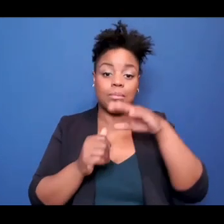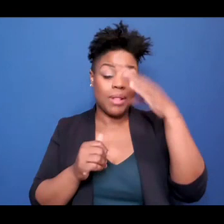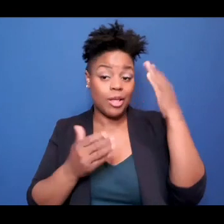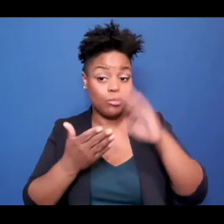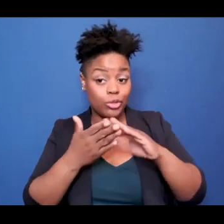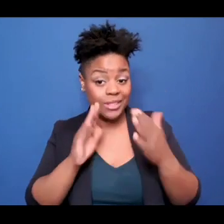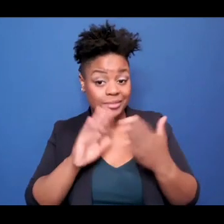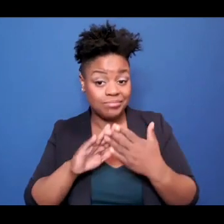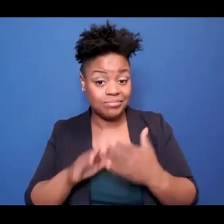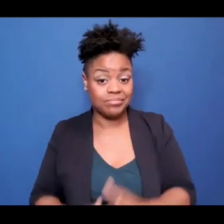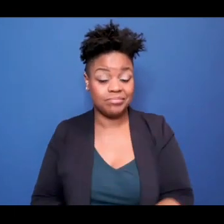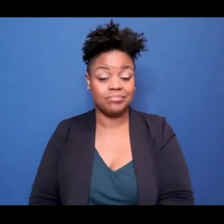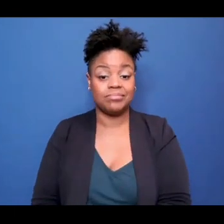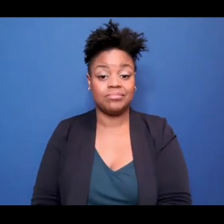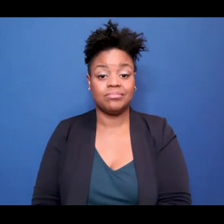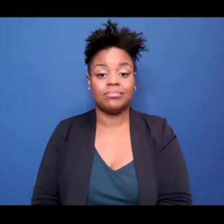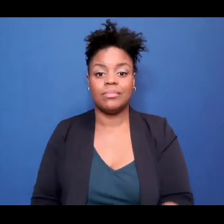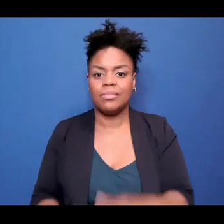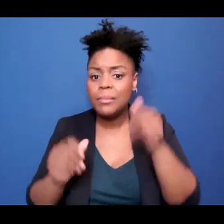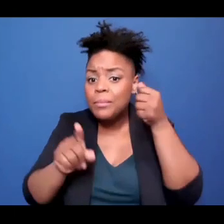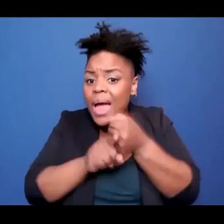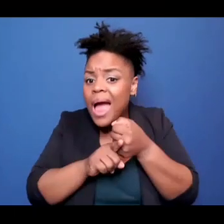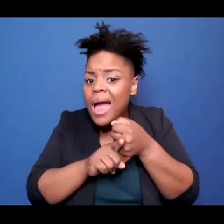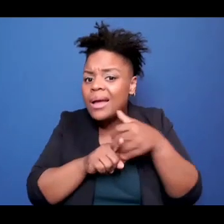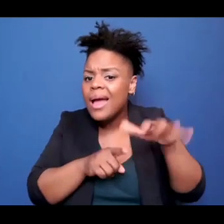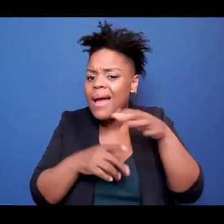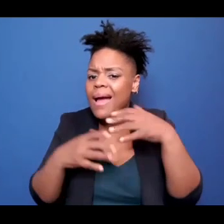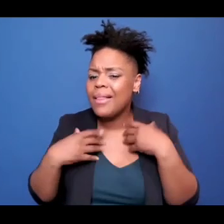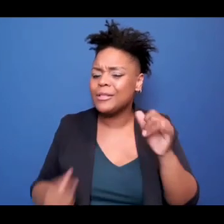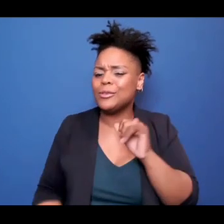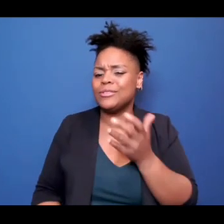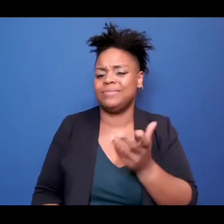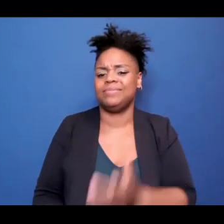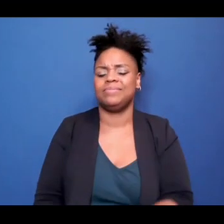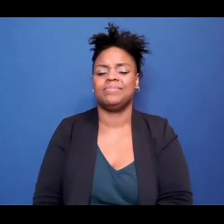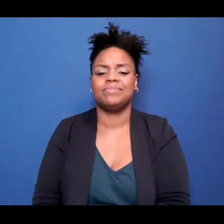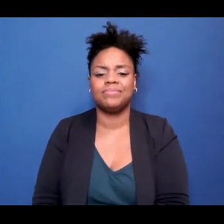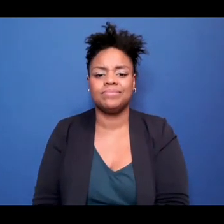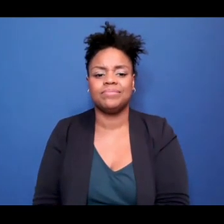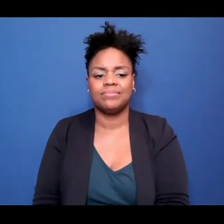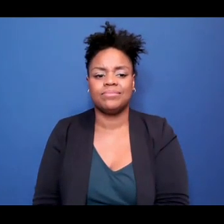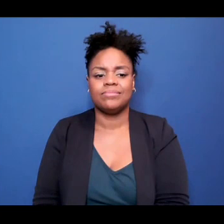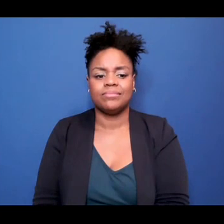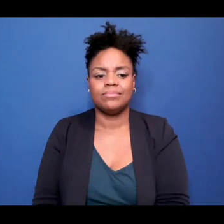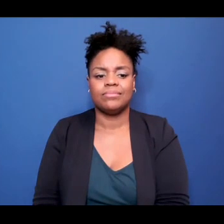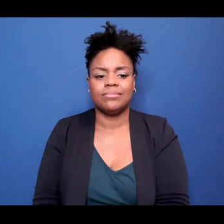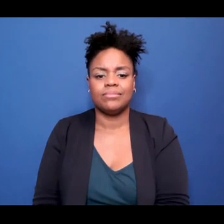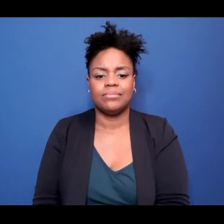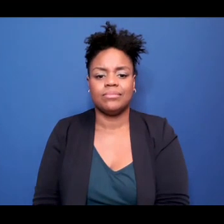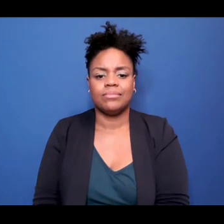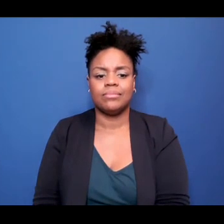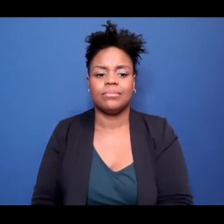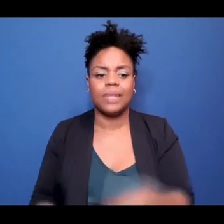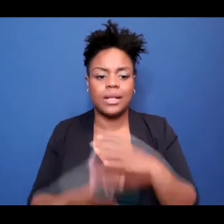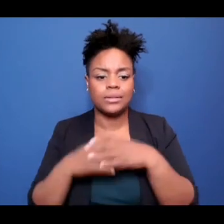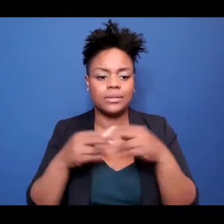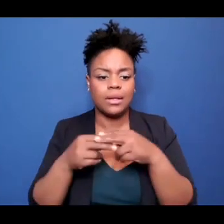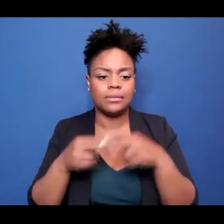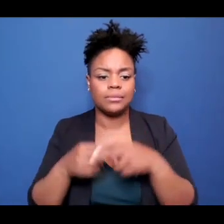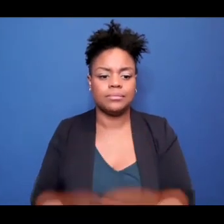PRECARIOUS AND THEREFORE HARMFUL TO HEALTH. HE. NEXT SLIDE.